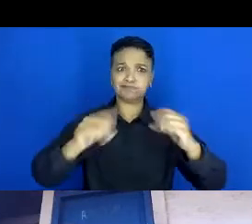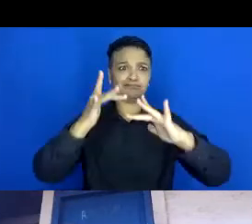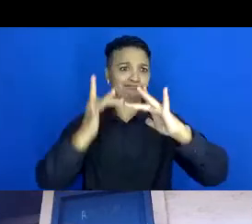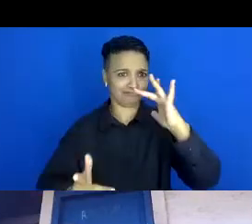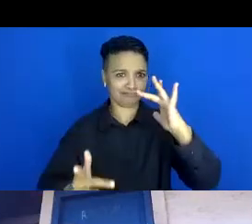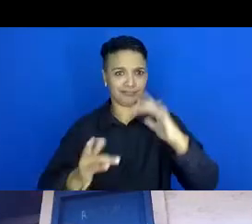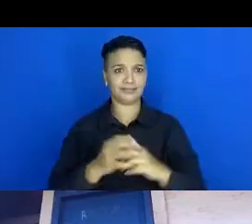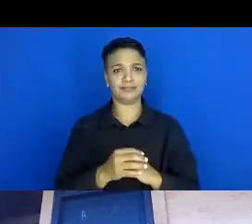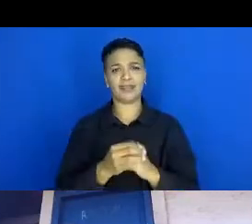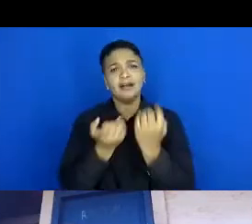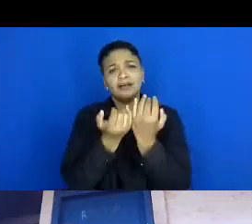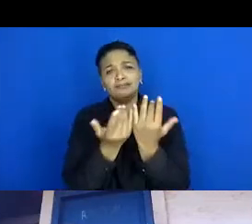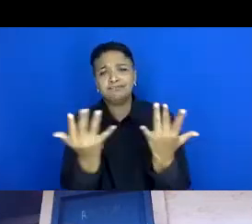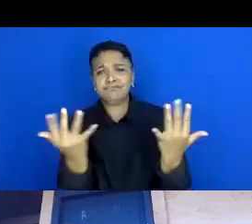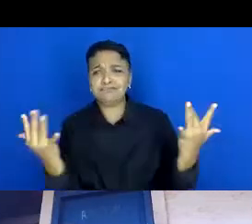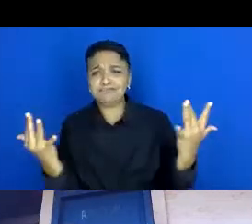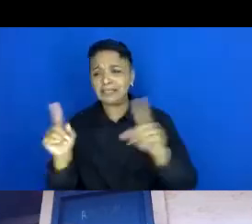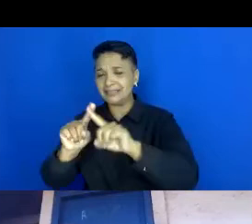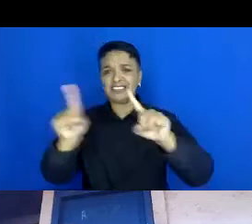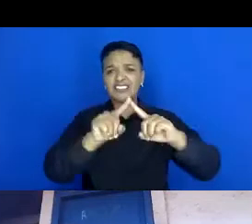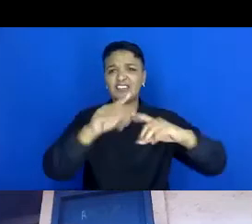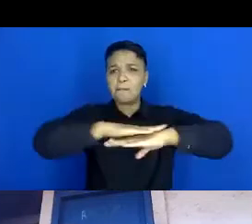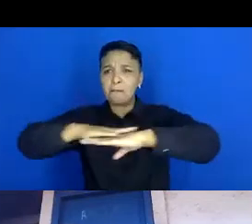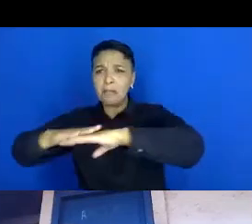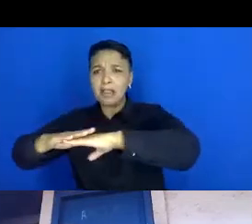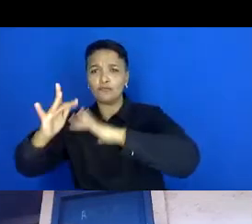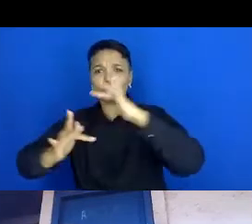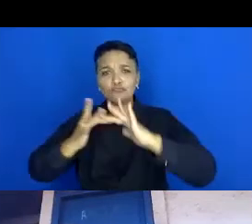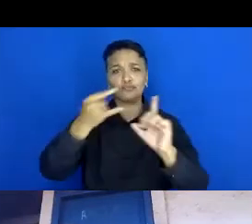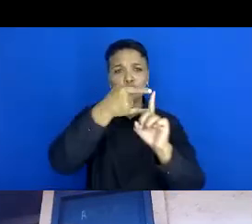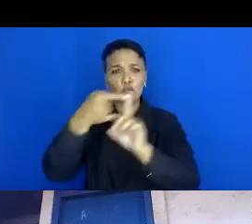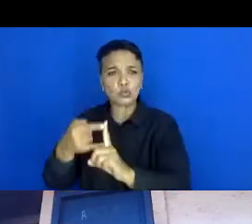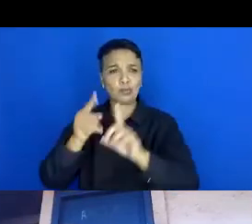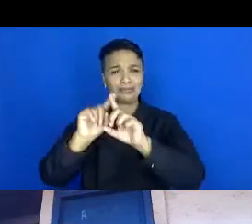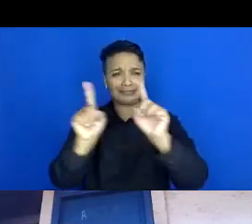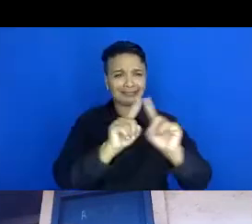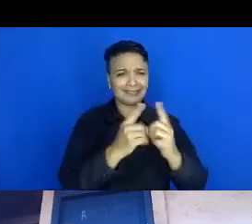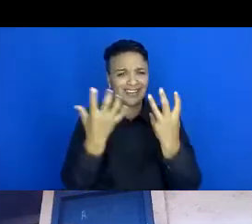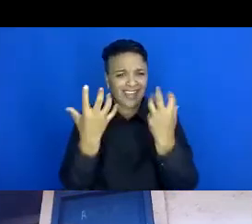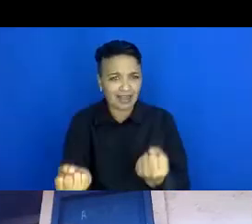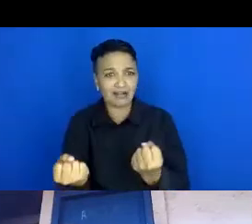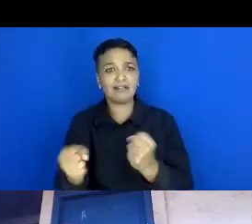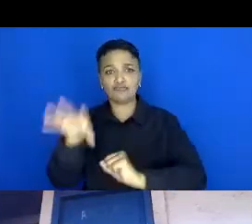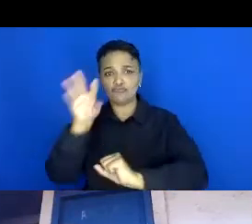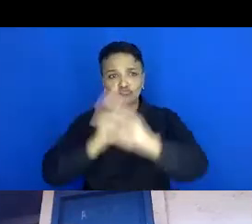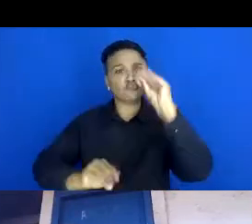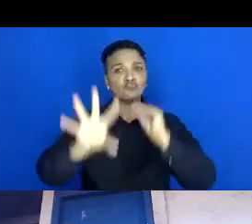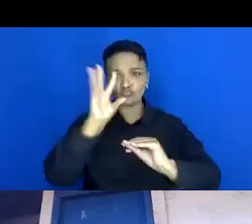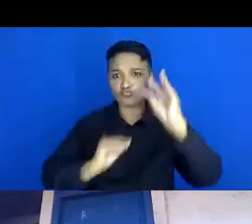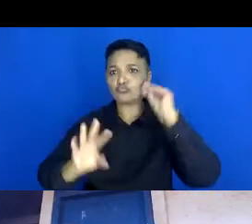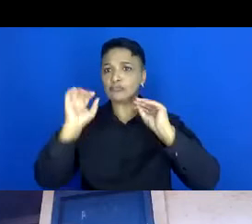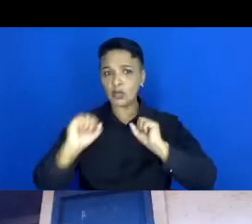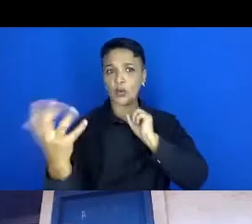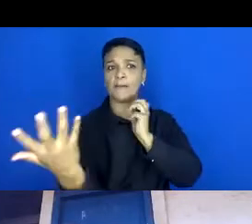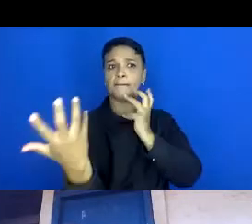information in my childhood i had the opportunity to learn english language in english that allows